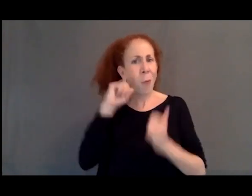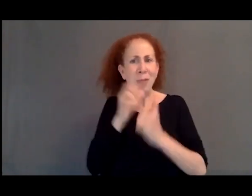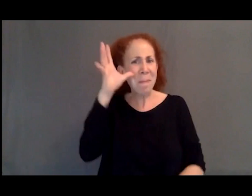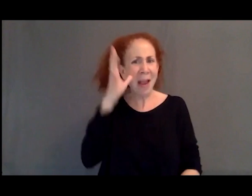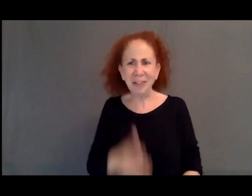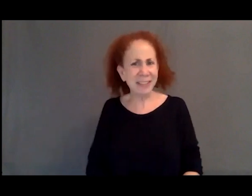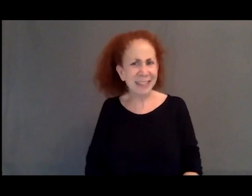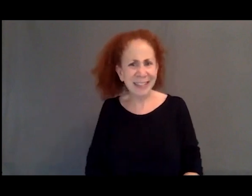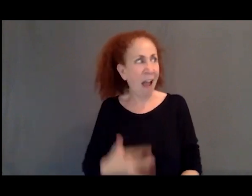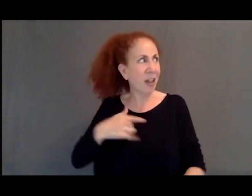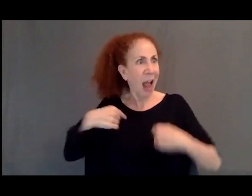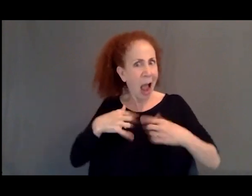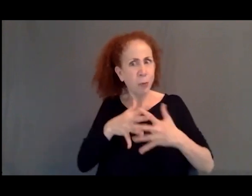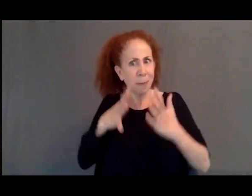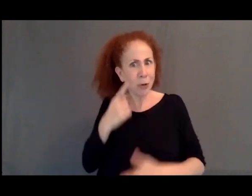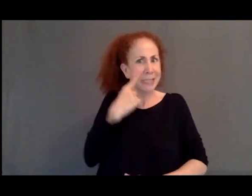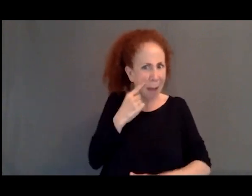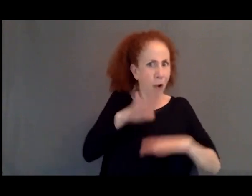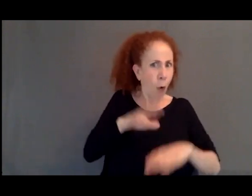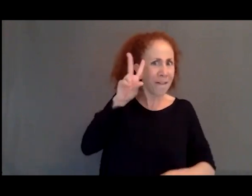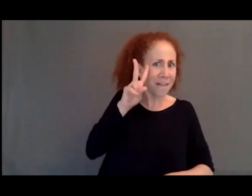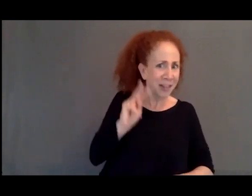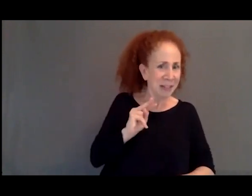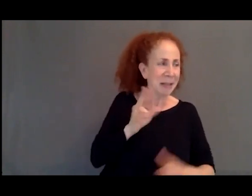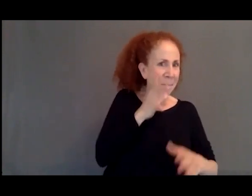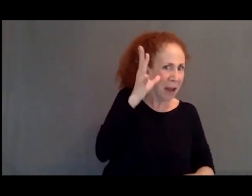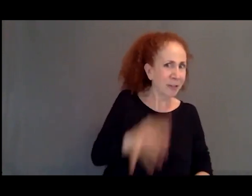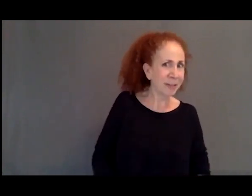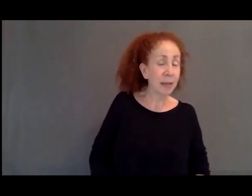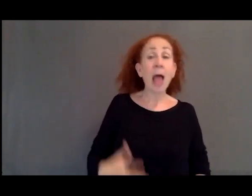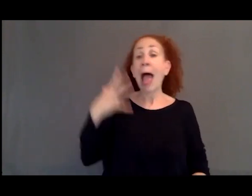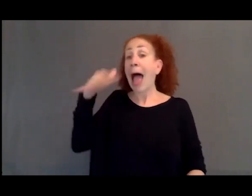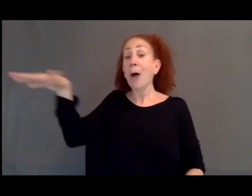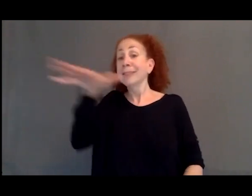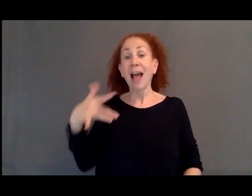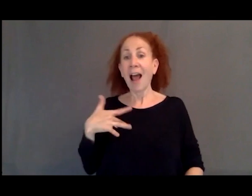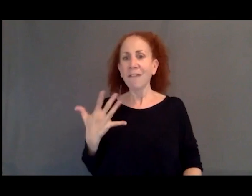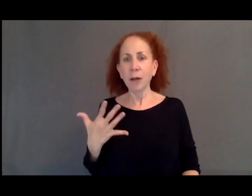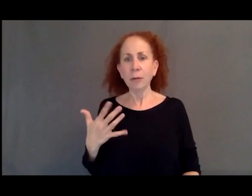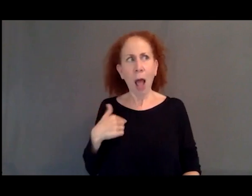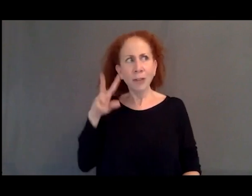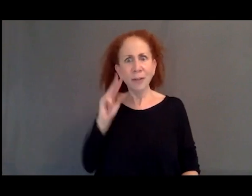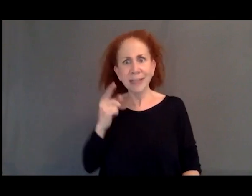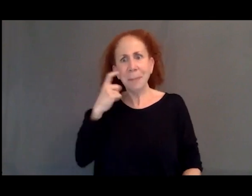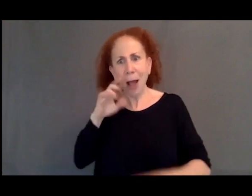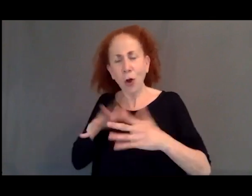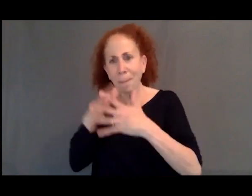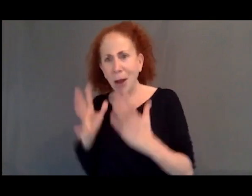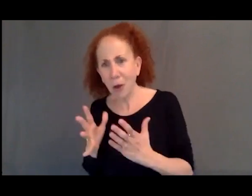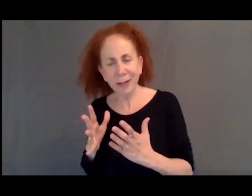because I felt like an American spying on my Vietnamese parents. Never felt comfortable outside, felt like a Vietnamese spying on Americans, and never felt comfortable in academia,